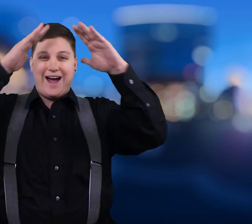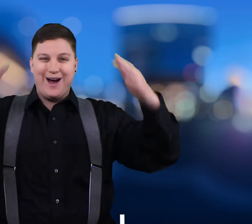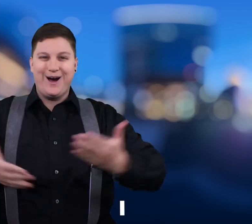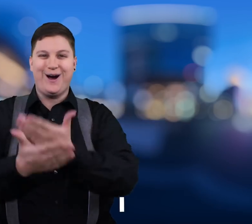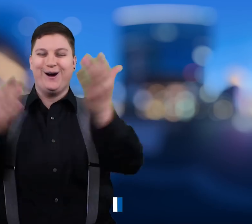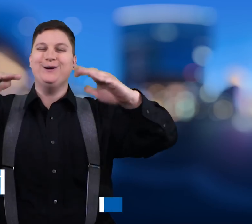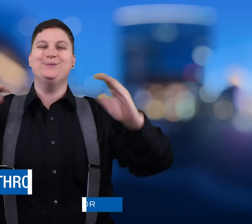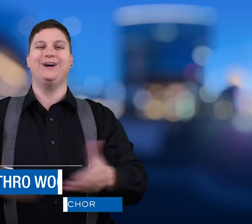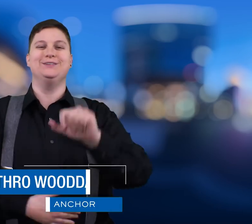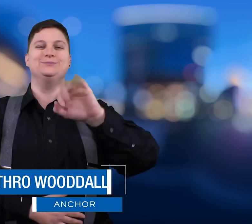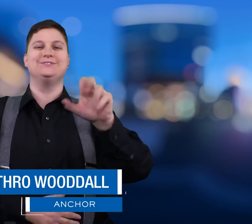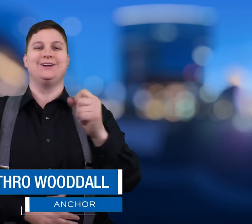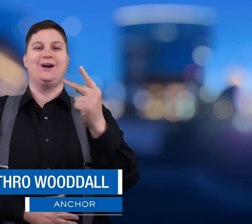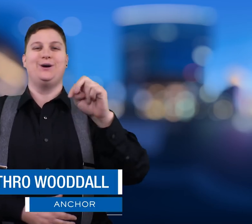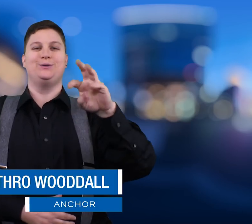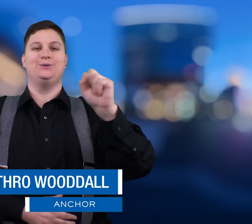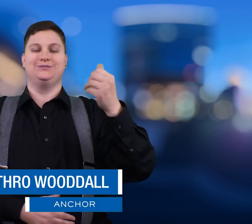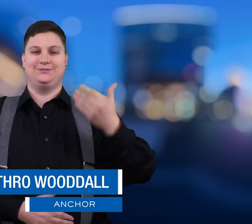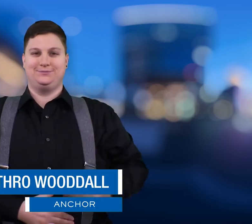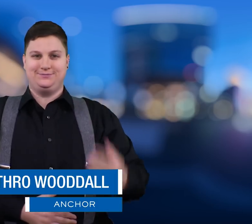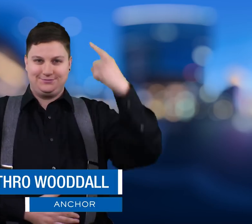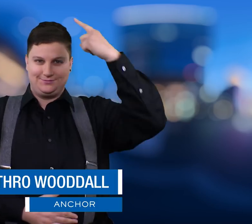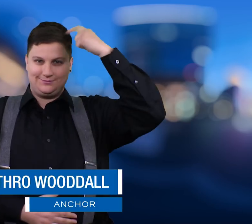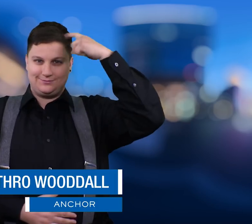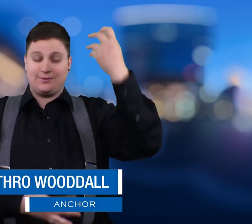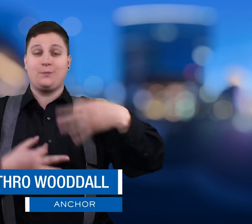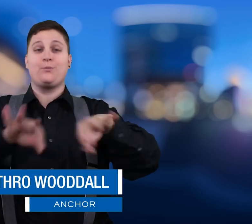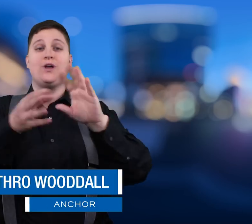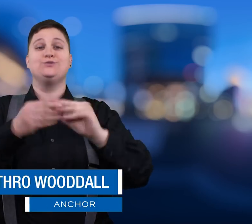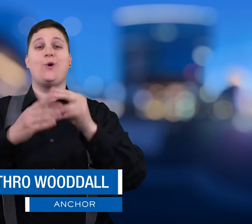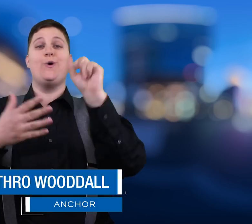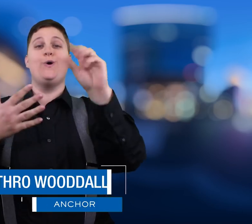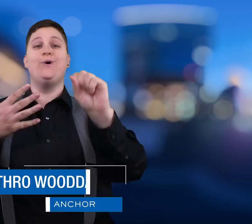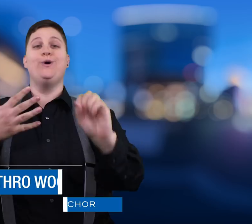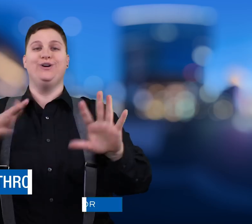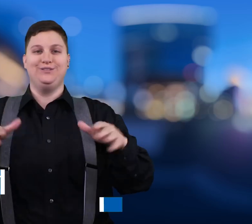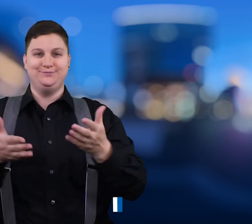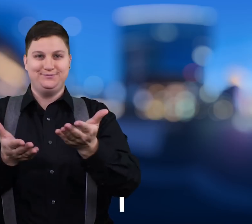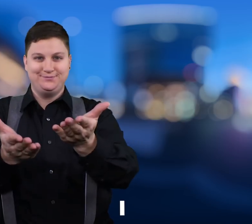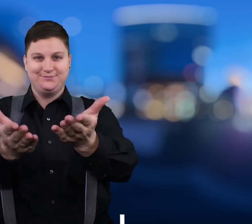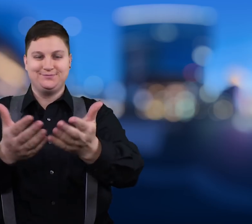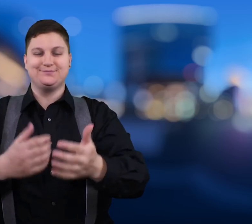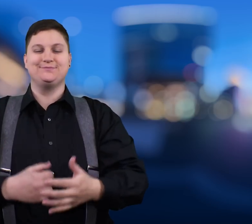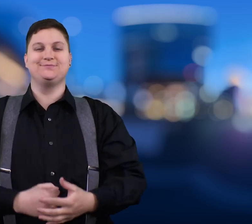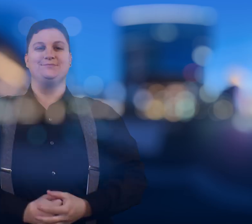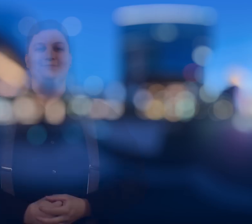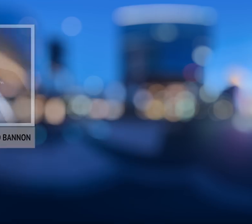Hello everyone. Welcome to Sign1News. I'm Jethro Wooddall. Here are your top stories for today.